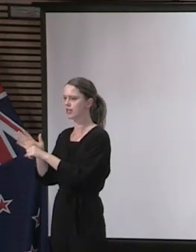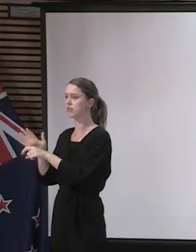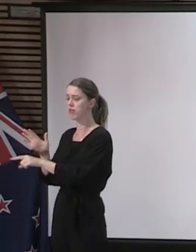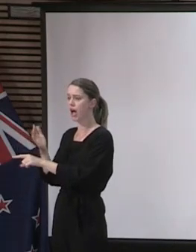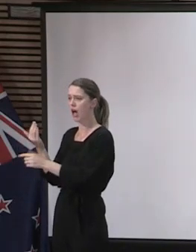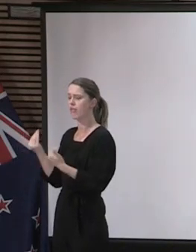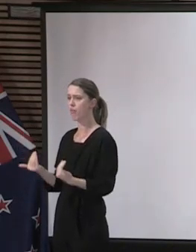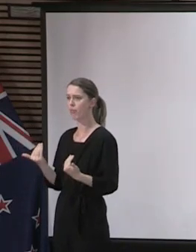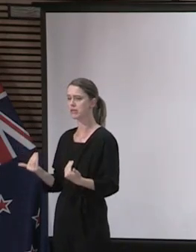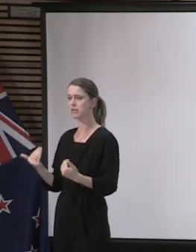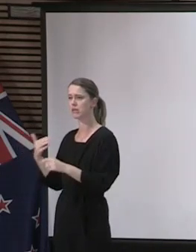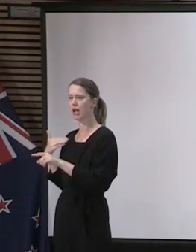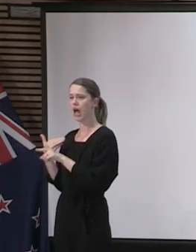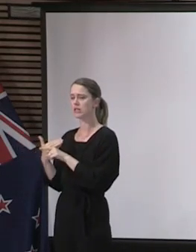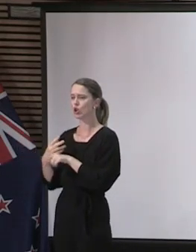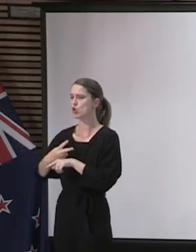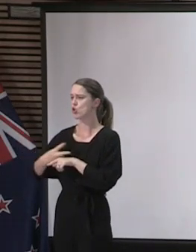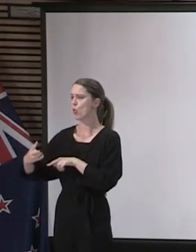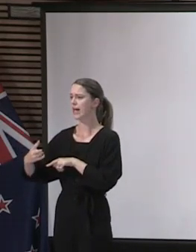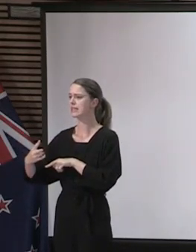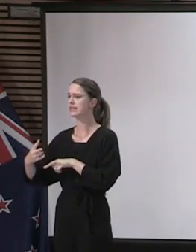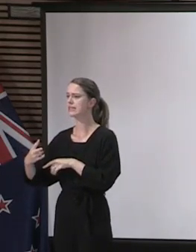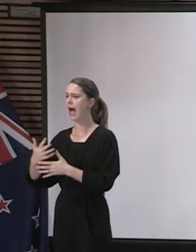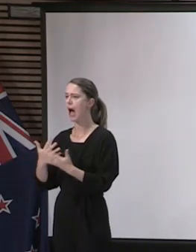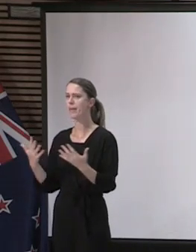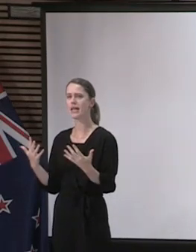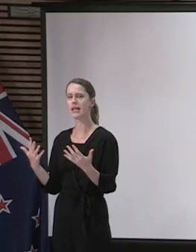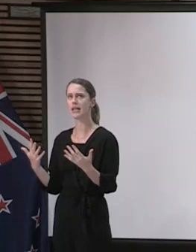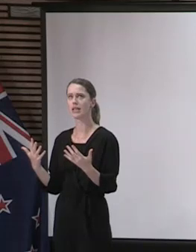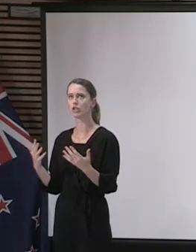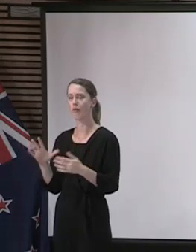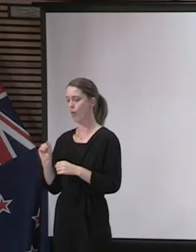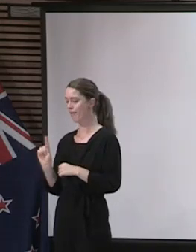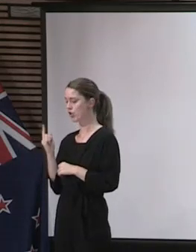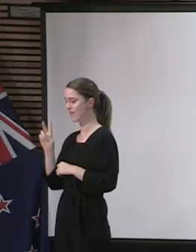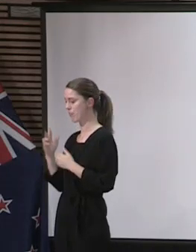we are still trying to locate their connection and at the